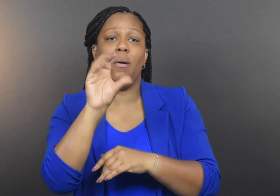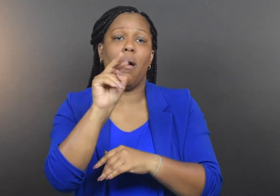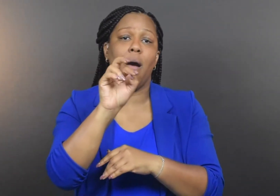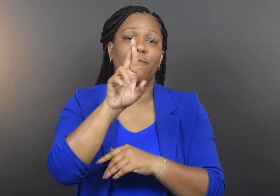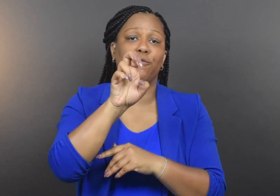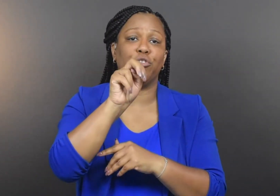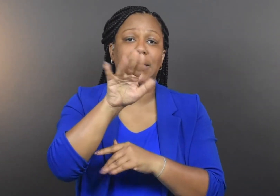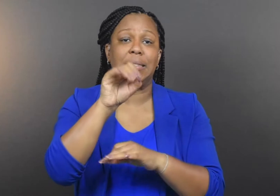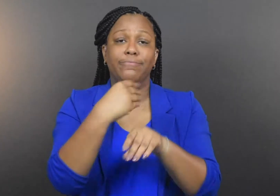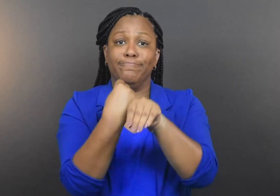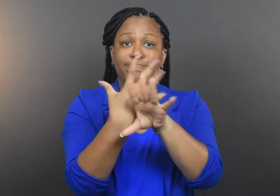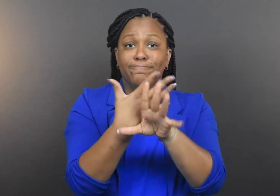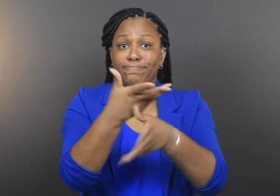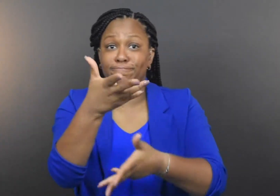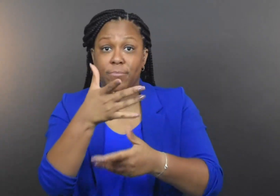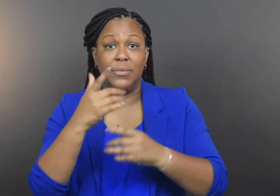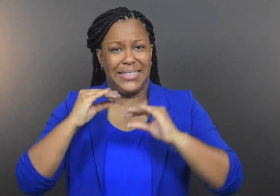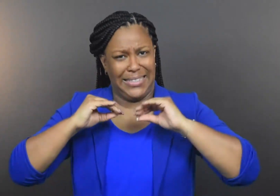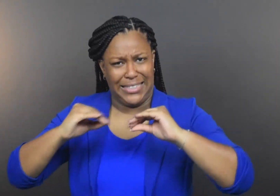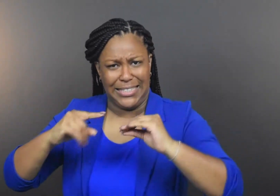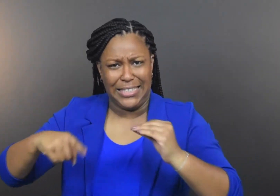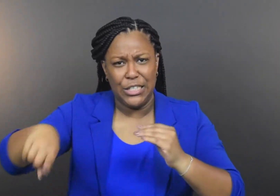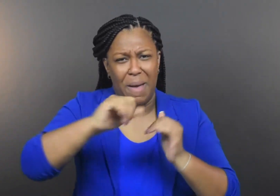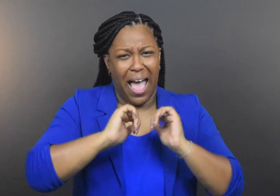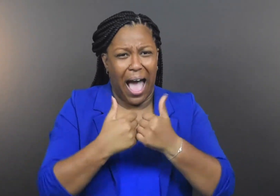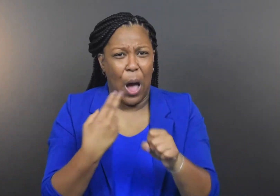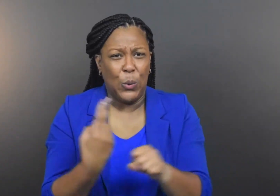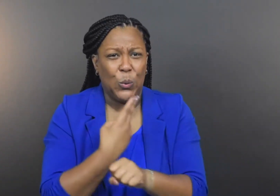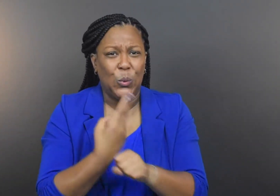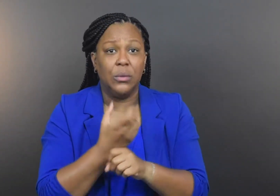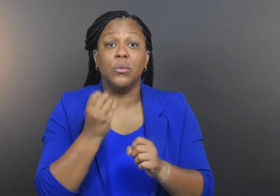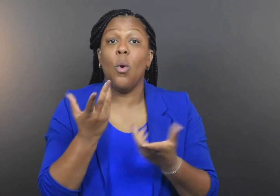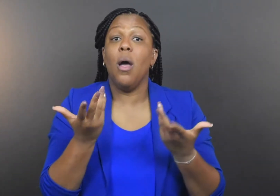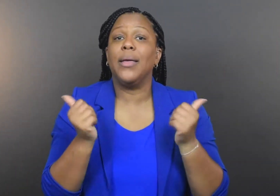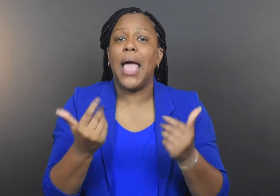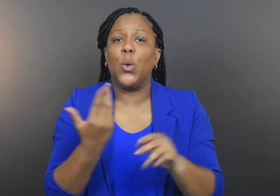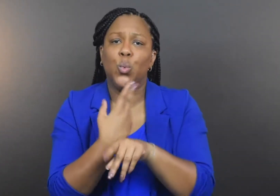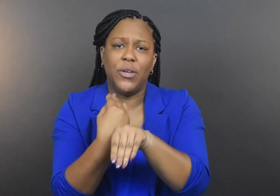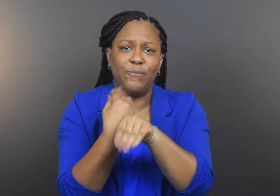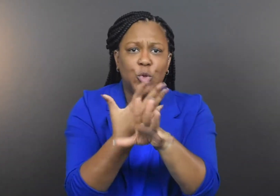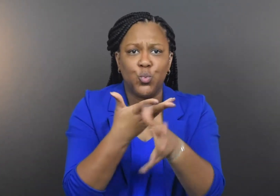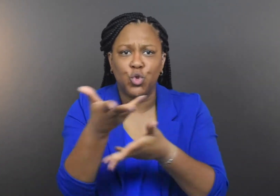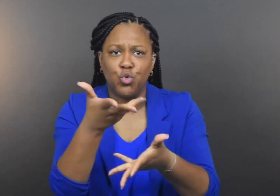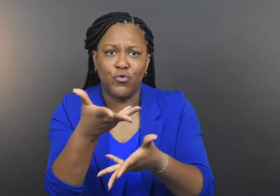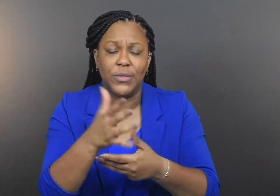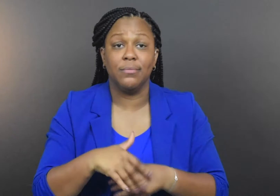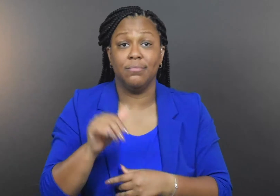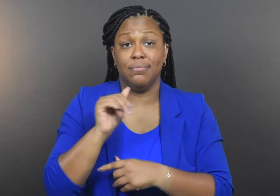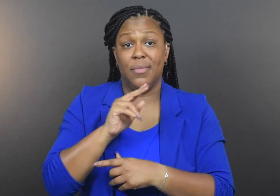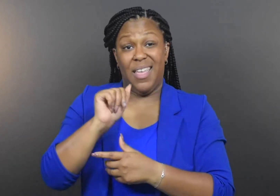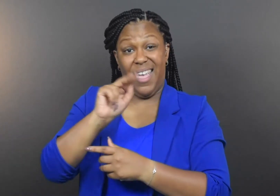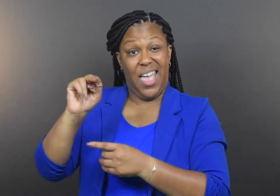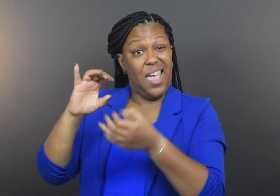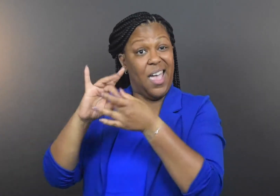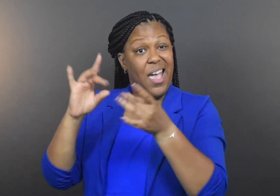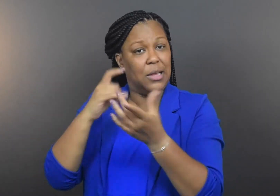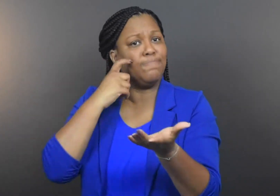They got people who knew how to video conference to teach others how to do it, so they could have virtual services,” Anne says.